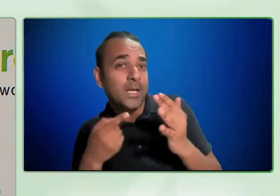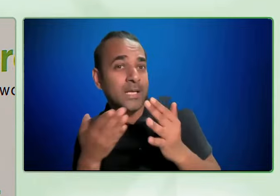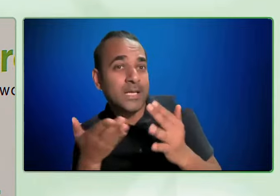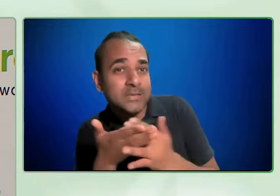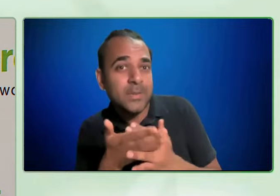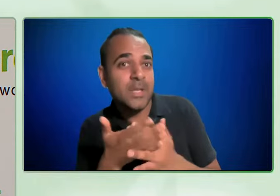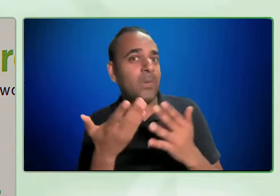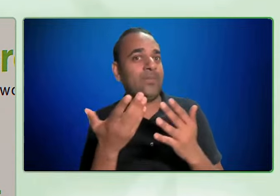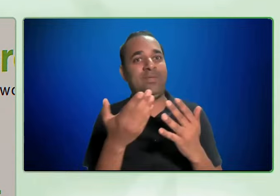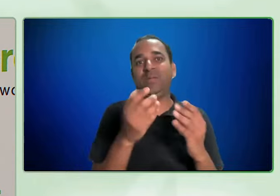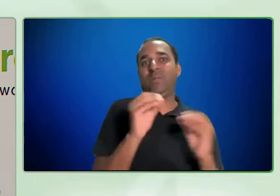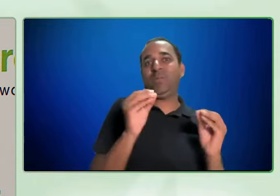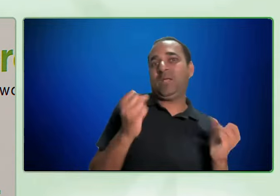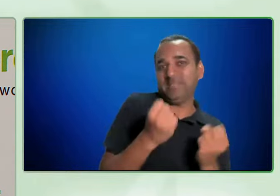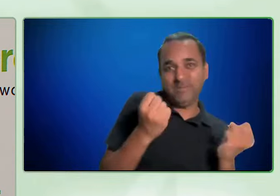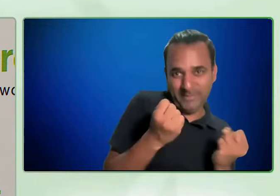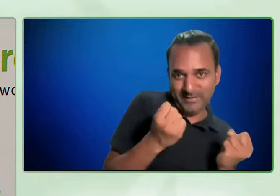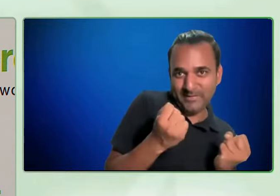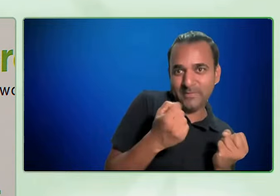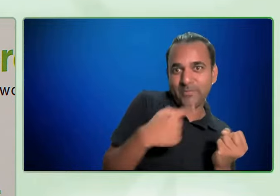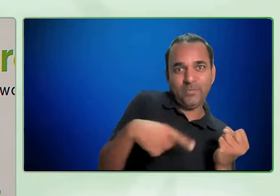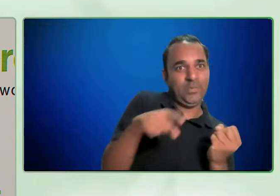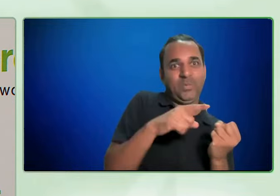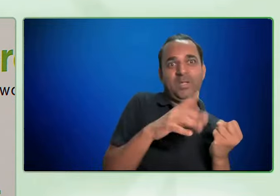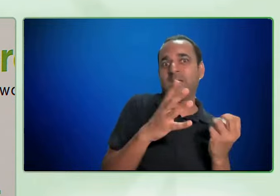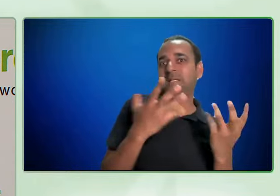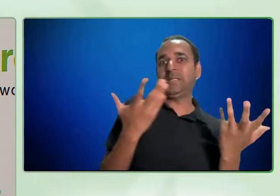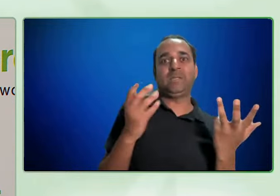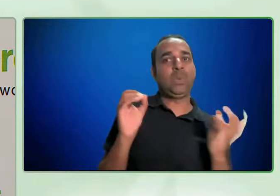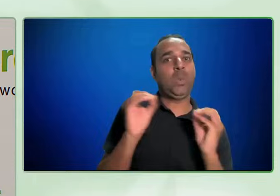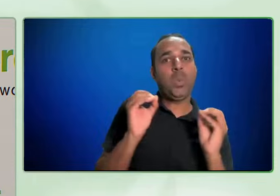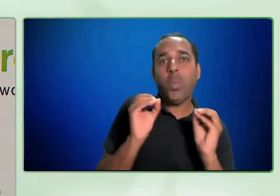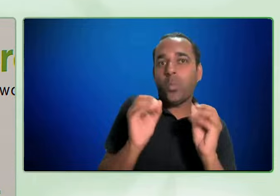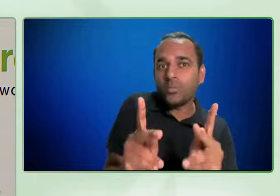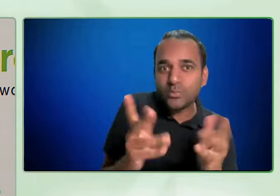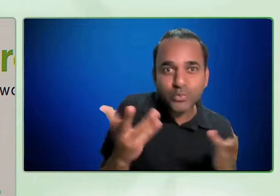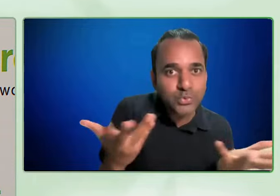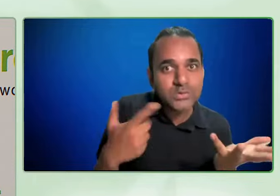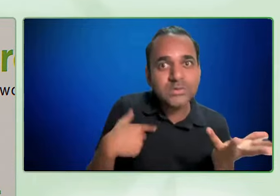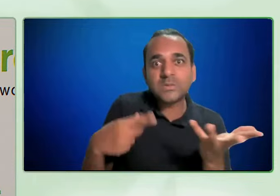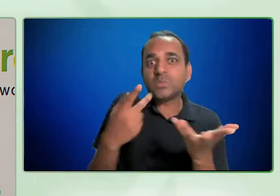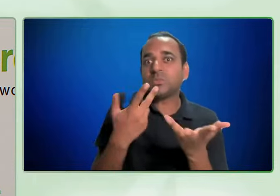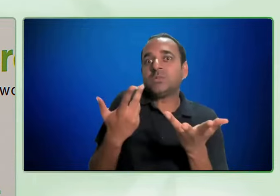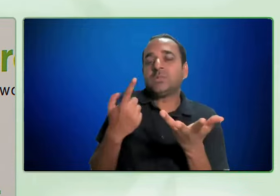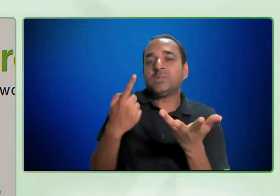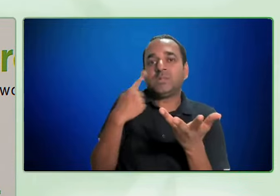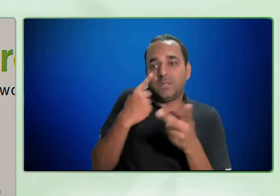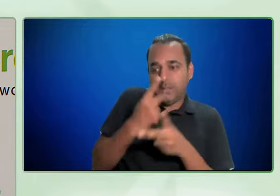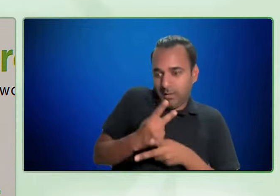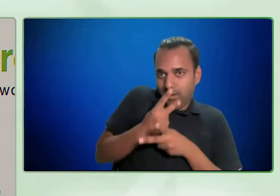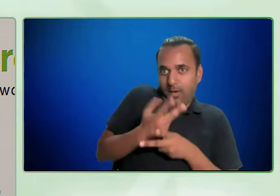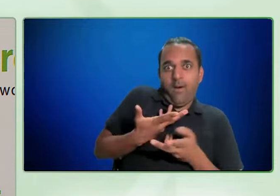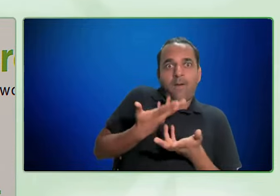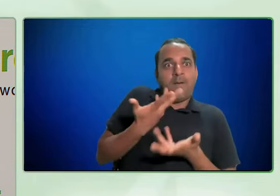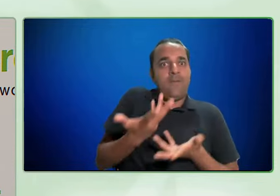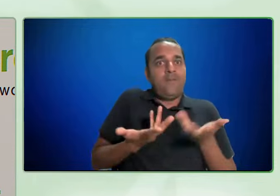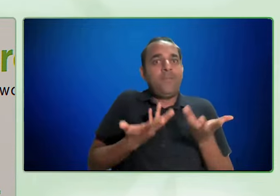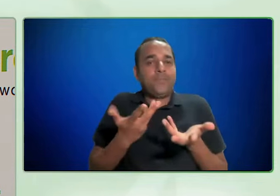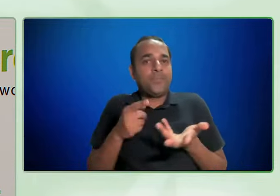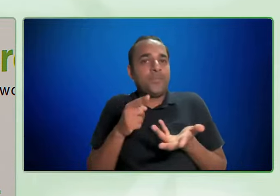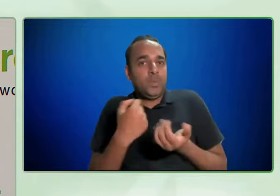They can learn this is already done by people with disabilities interacting with the technology.